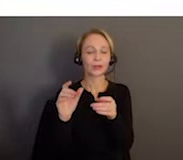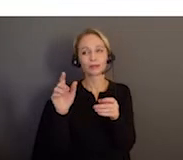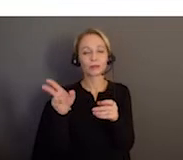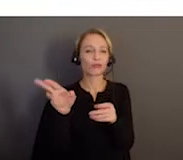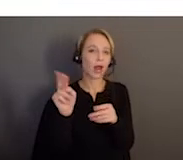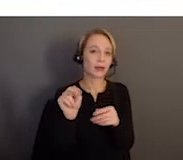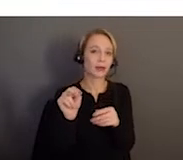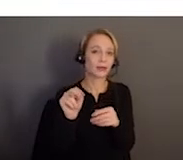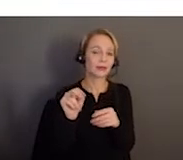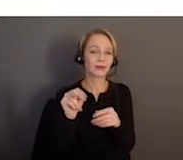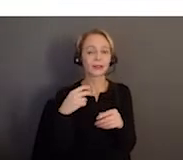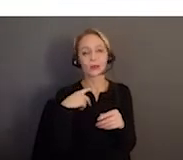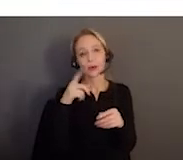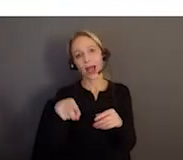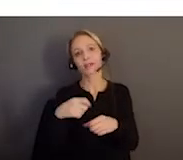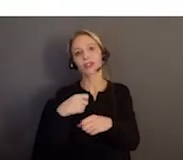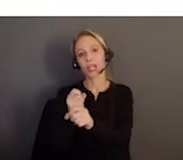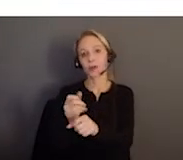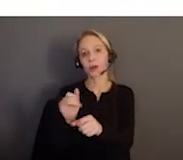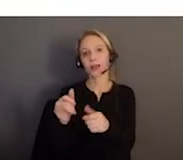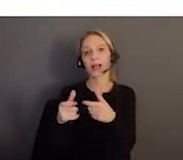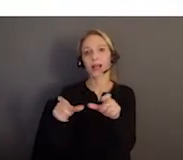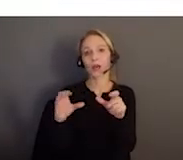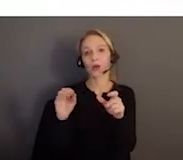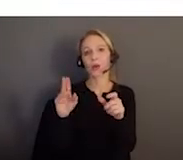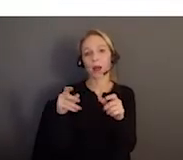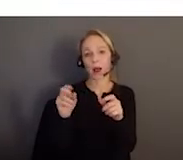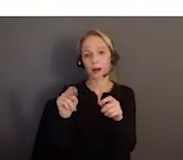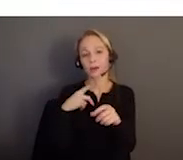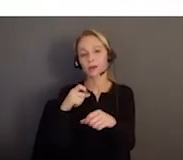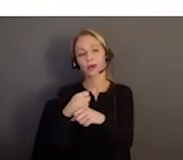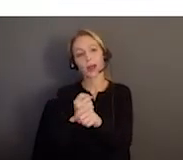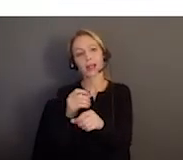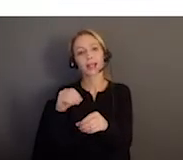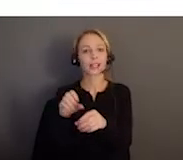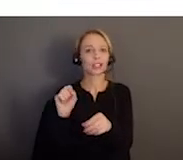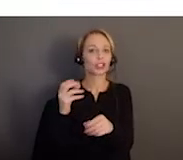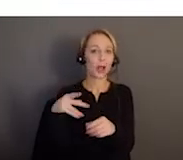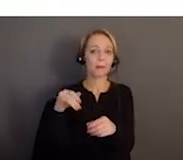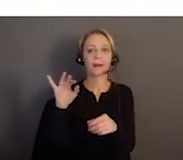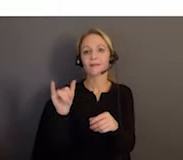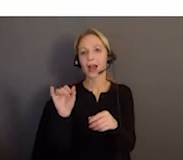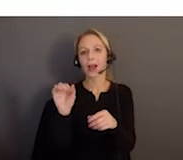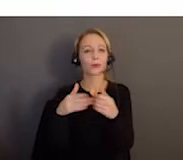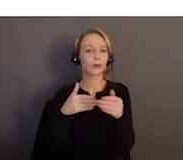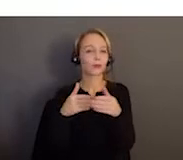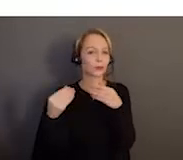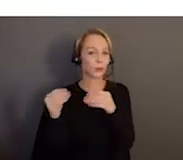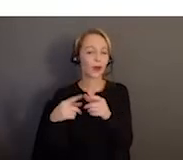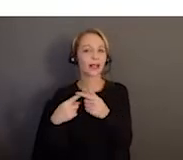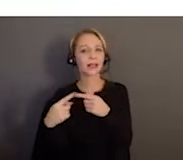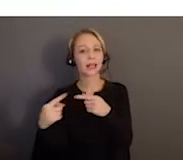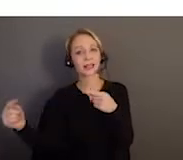WE NEED TO GENERATE THE COUPON AND CREATE IN SHOPIFY OR WHAT STORE YOU HAVE AND SYNC BACK IN HubSpot.